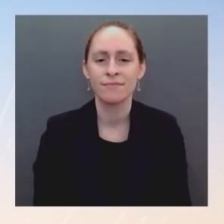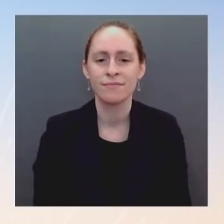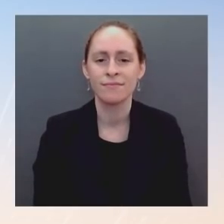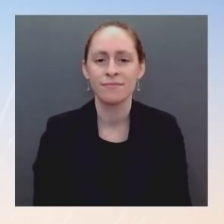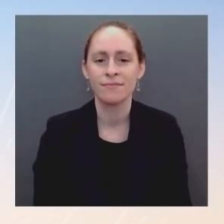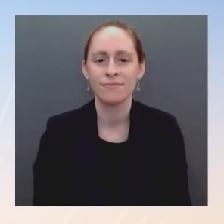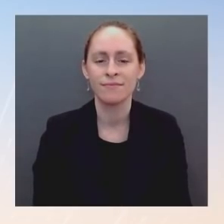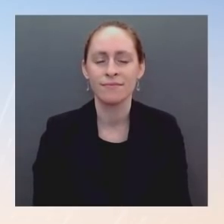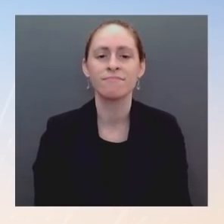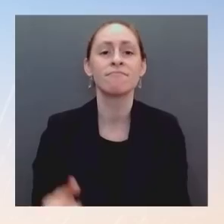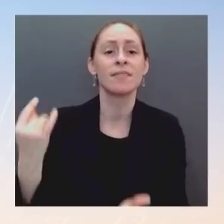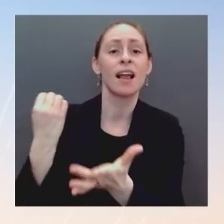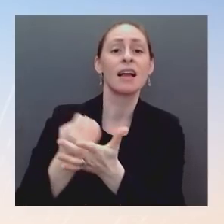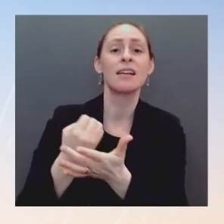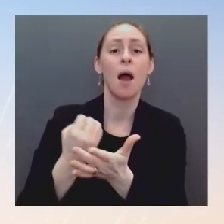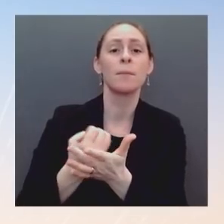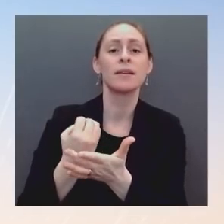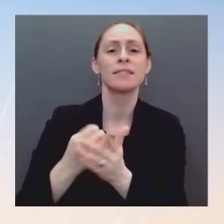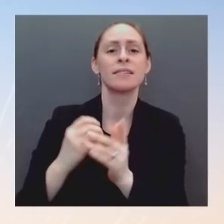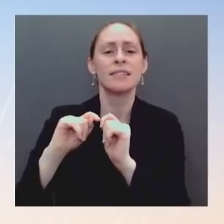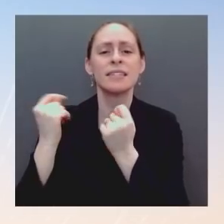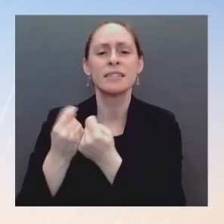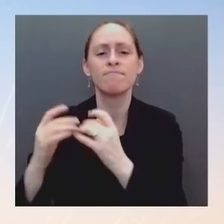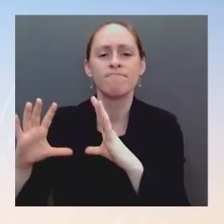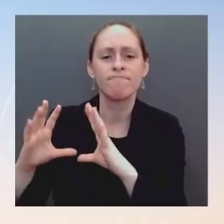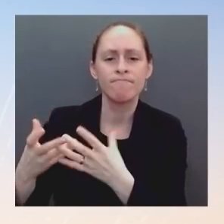we had during the sample period. I'm wondering what your expectation